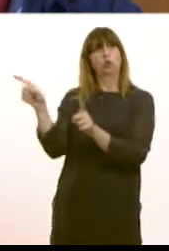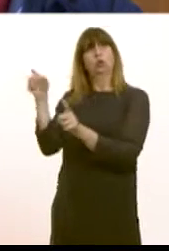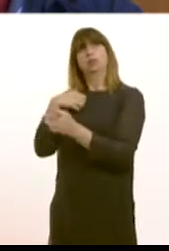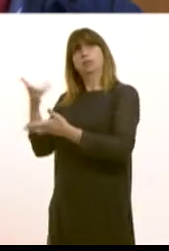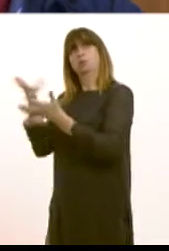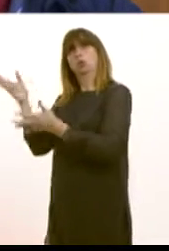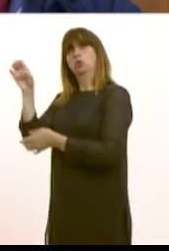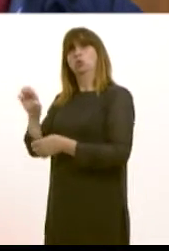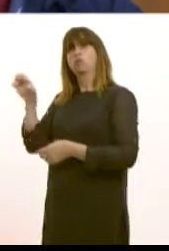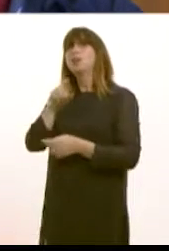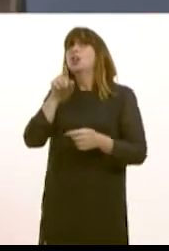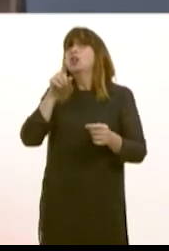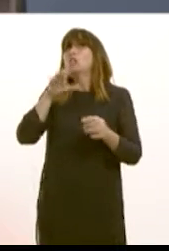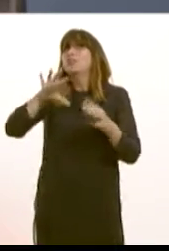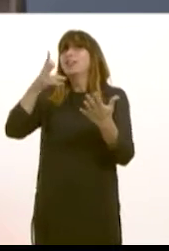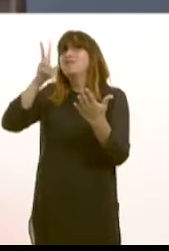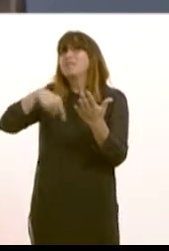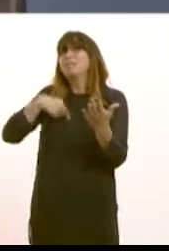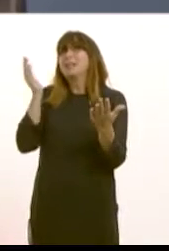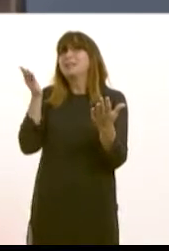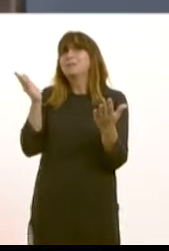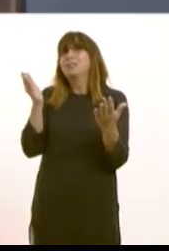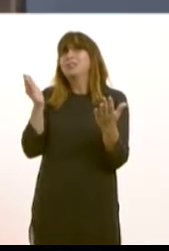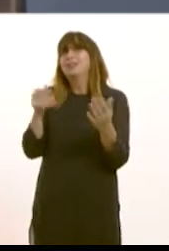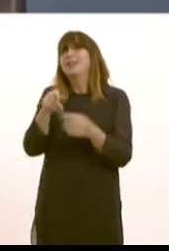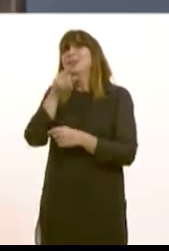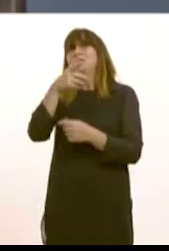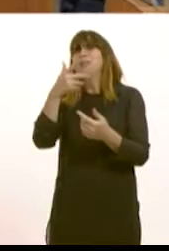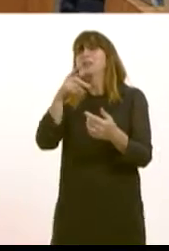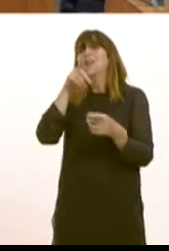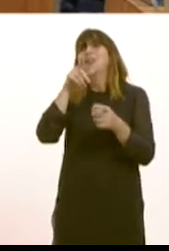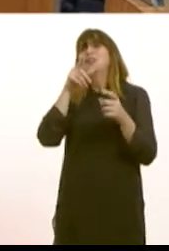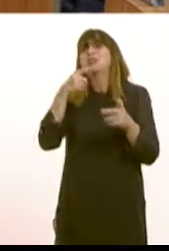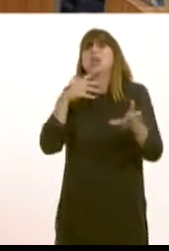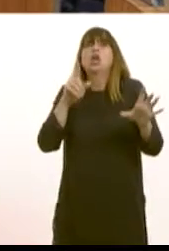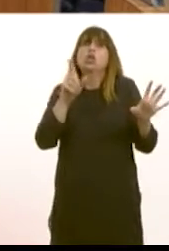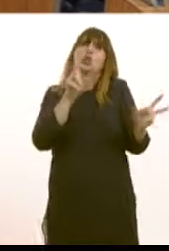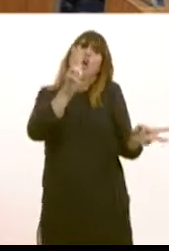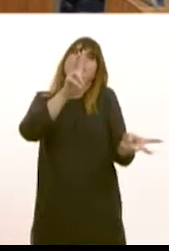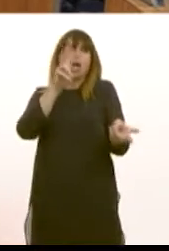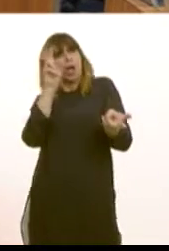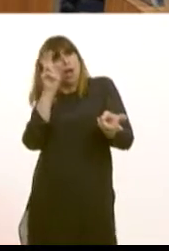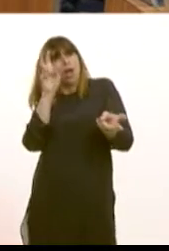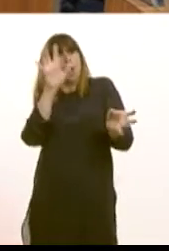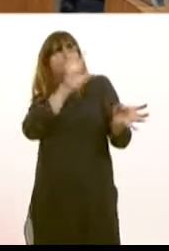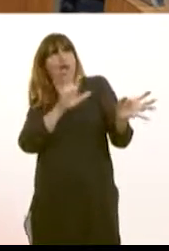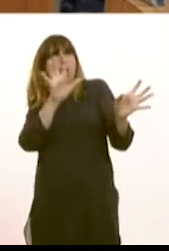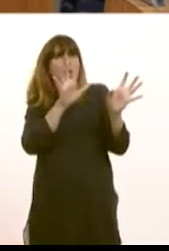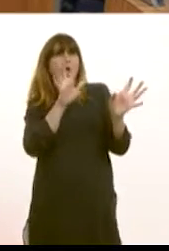read my speech, has he, in Chicago? Clearly, heís just picked up on wható. When he said, ëYou gave the impression that you said a certain thingí, thatís code for, ëOh, I havenít read the speech.